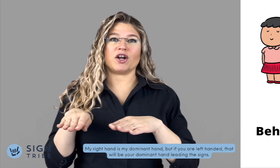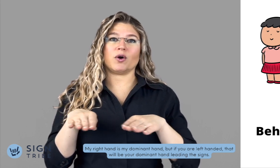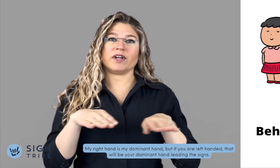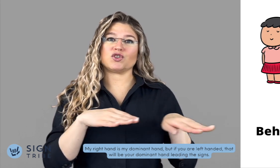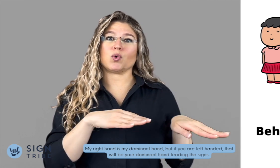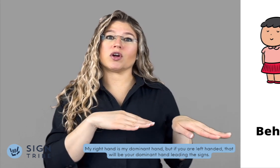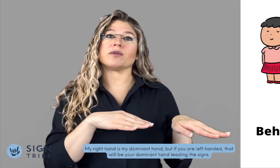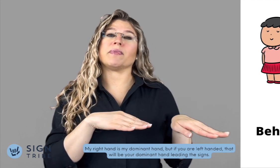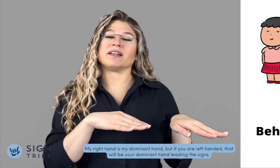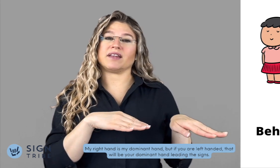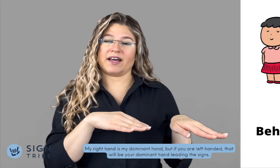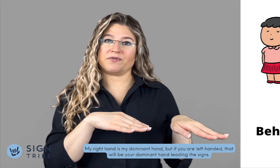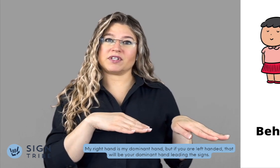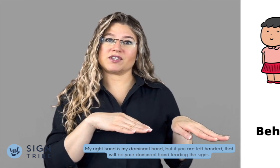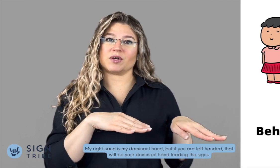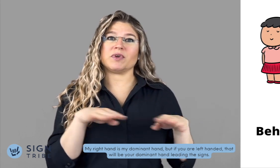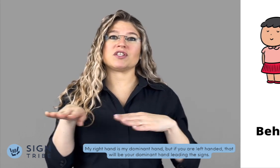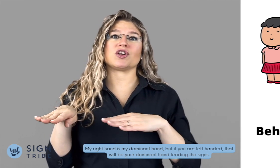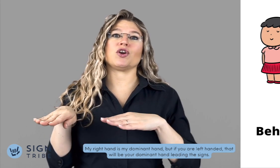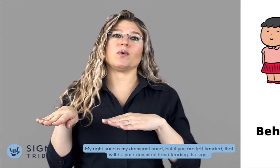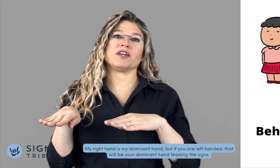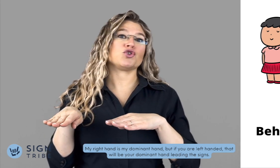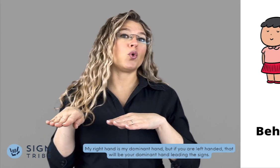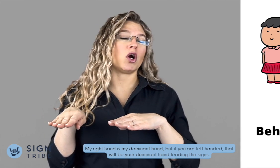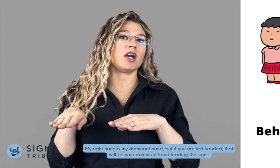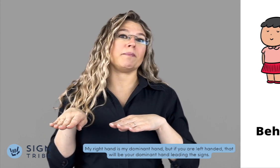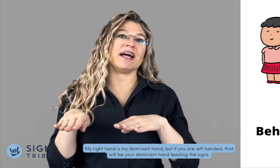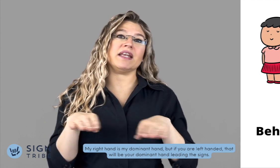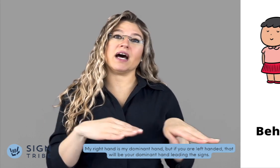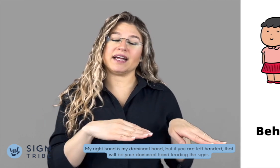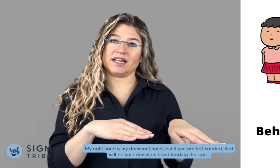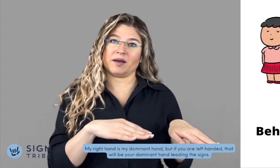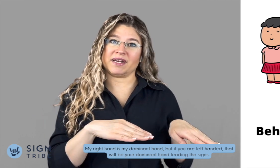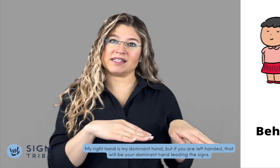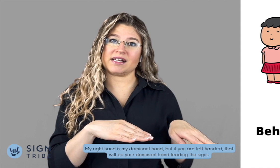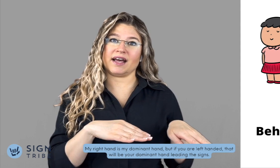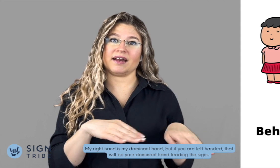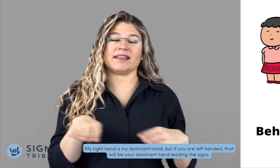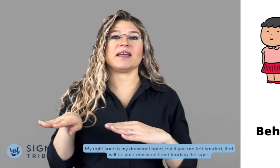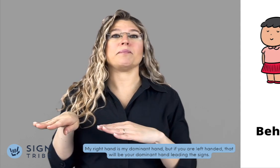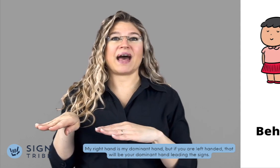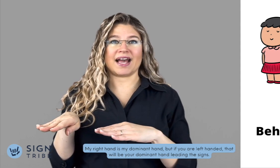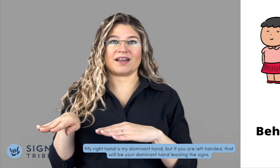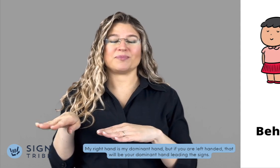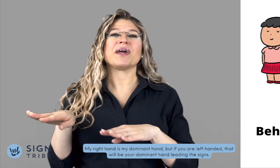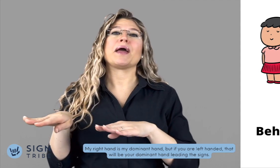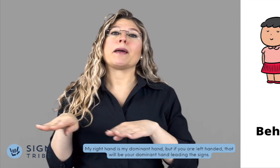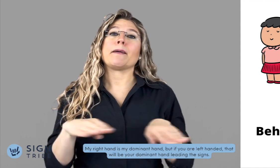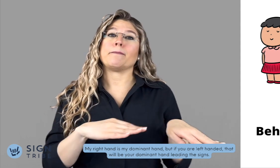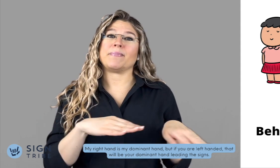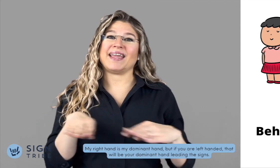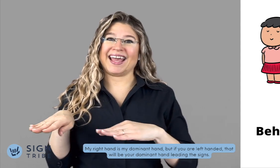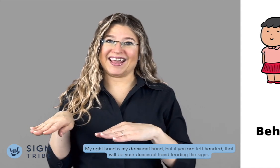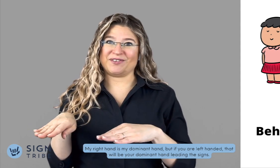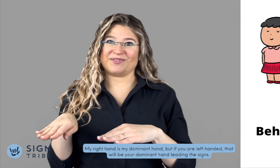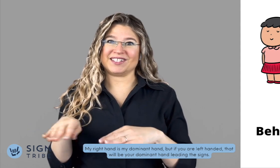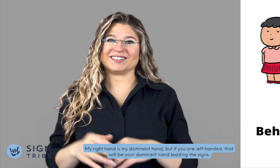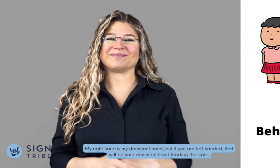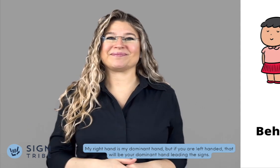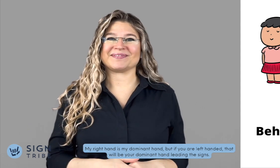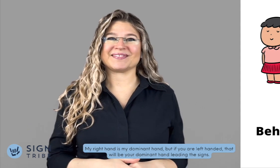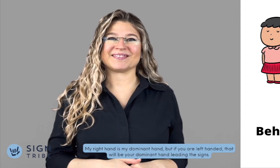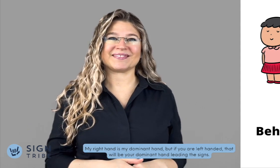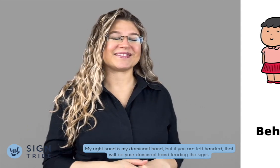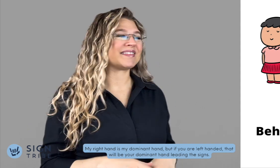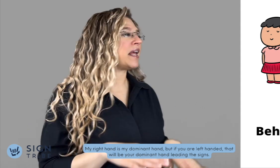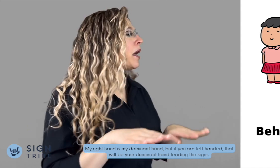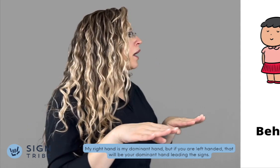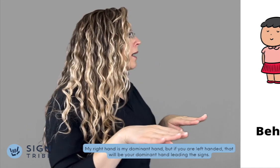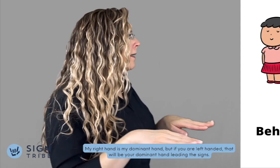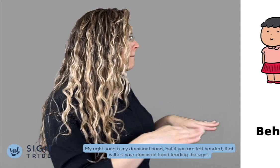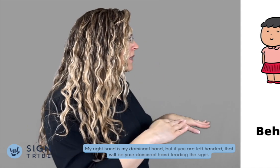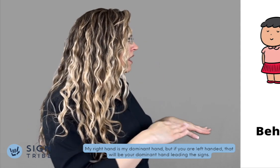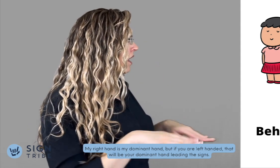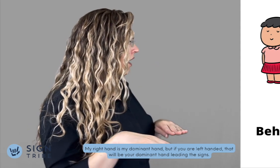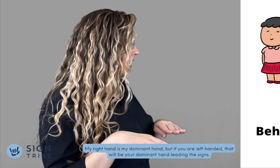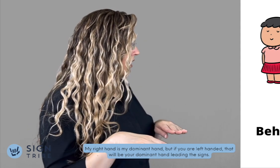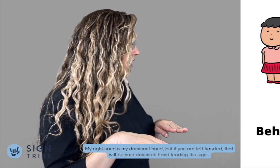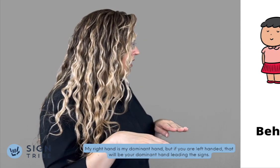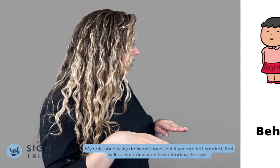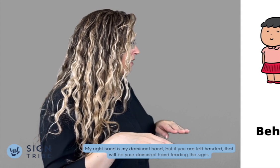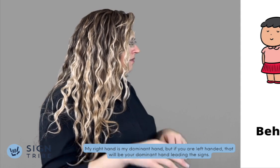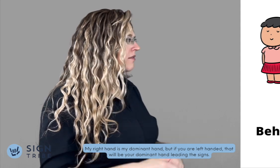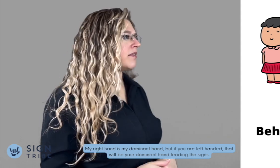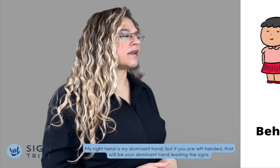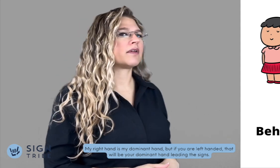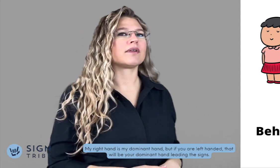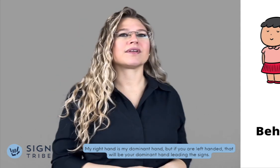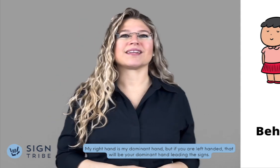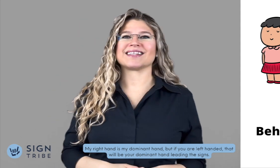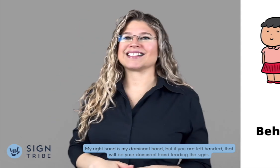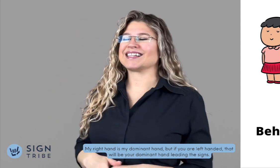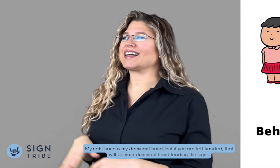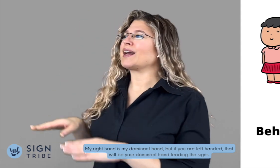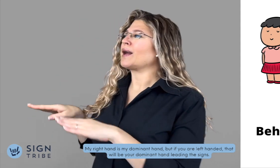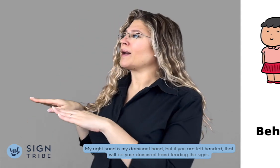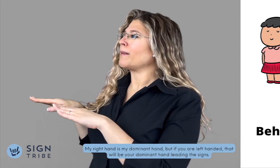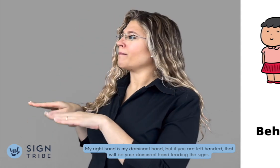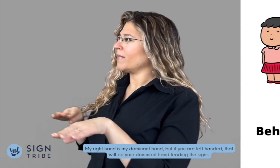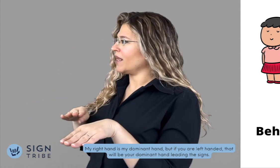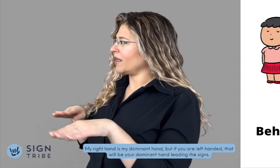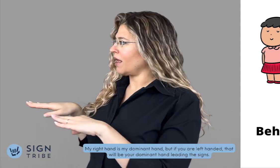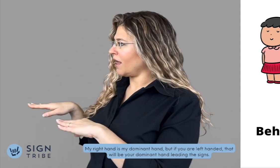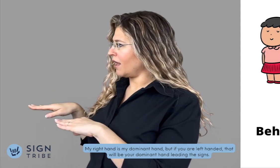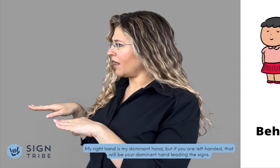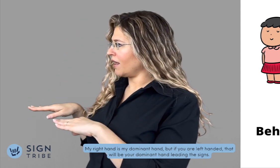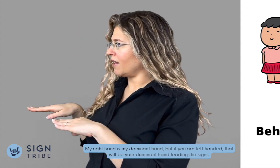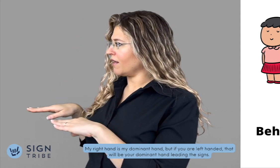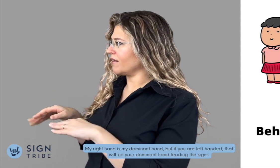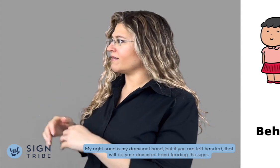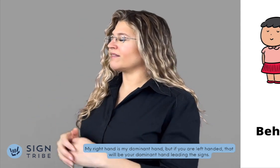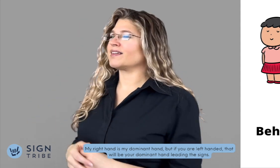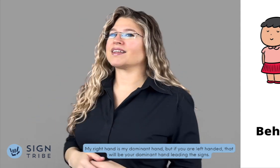going toward my left. So I'm going to start going toward my non dominant side and then back. Behave.